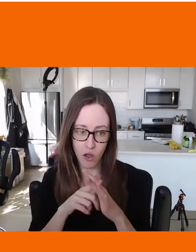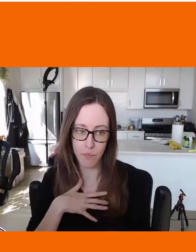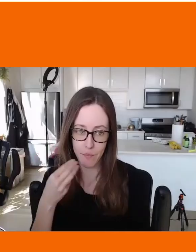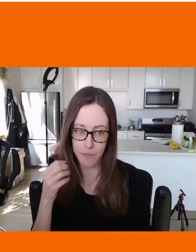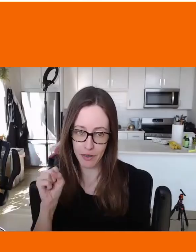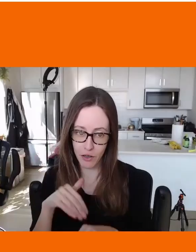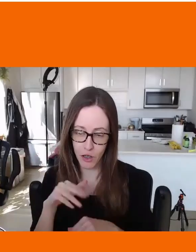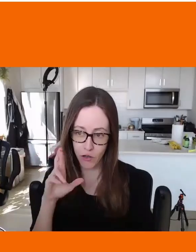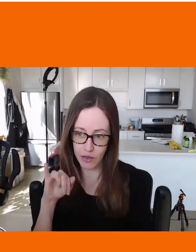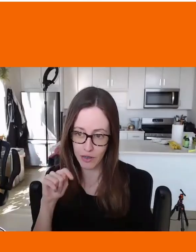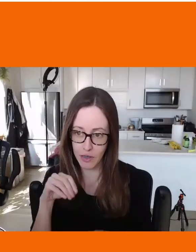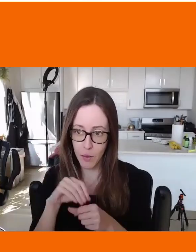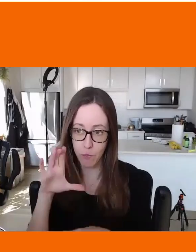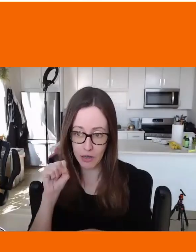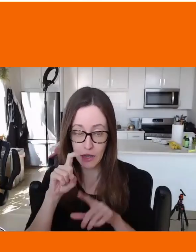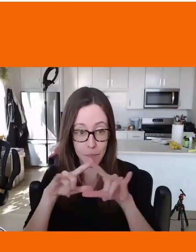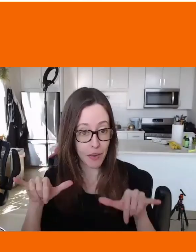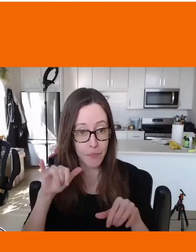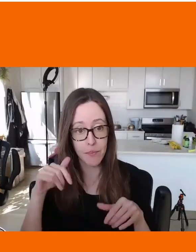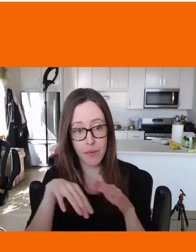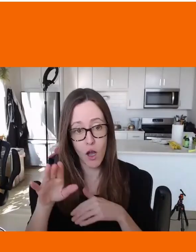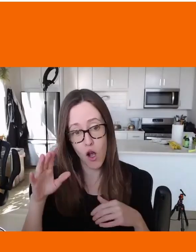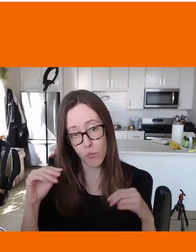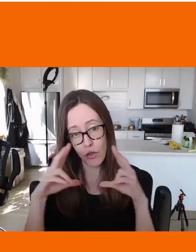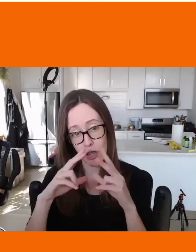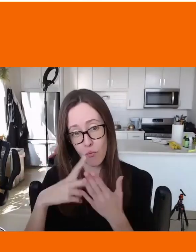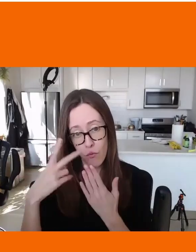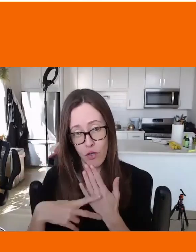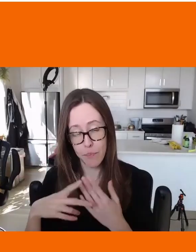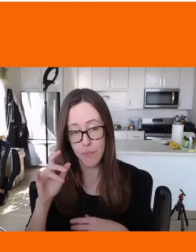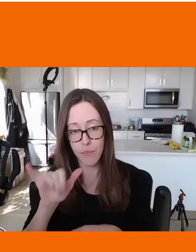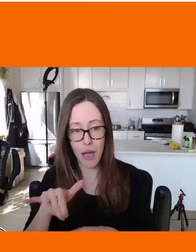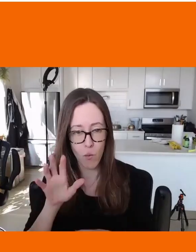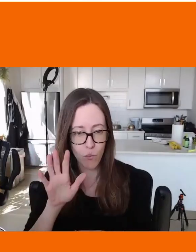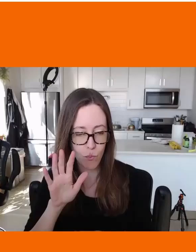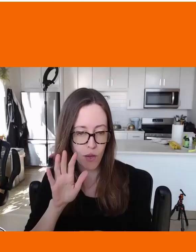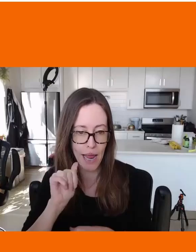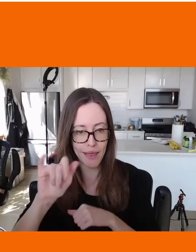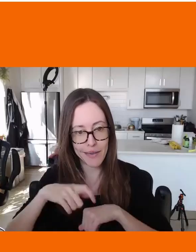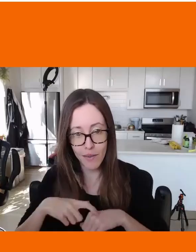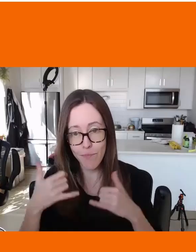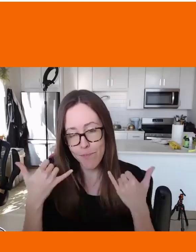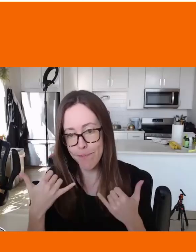really just a series of tasks you perform on the data. In 2017, I began my master's